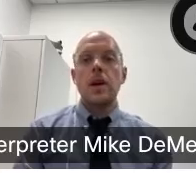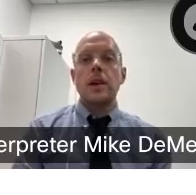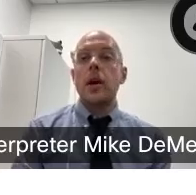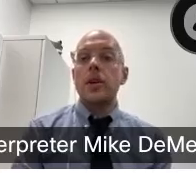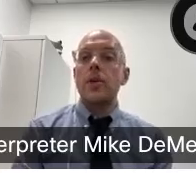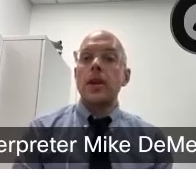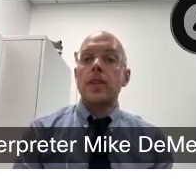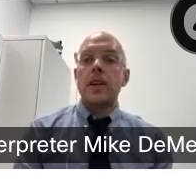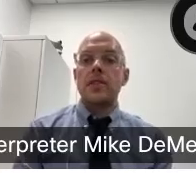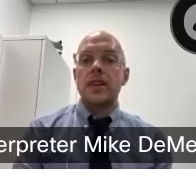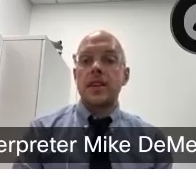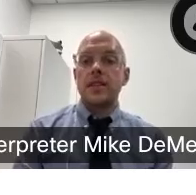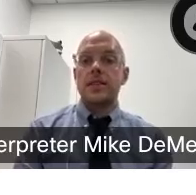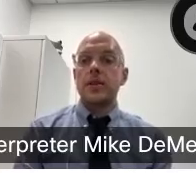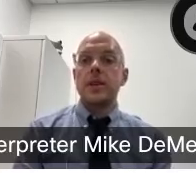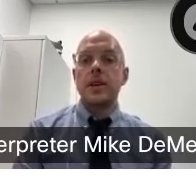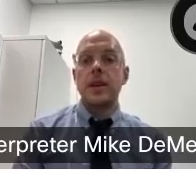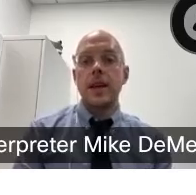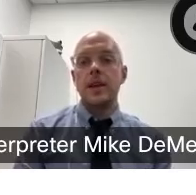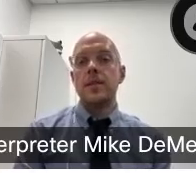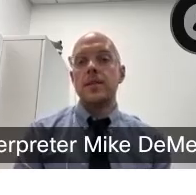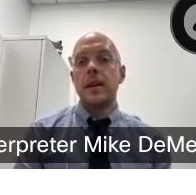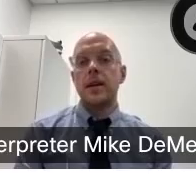Now, another way that the FCC can assist you is,